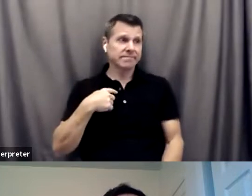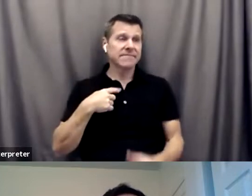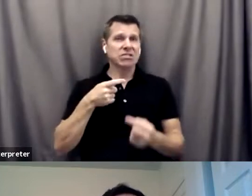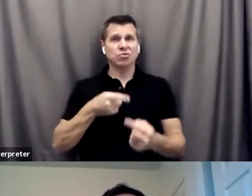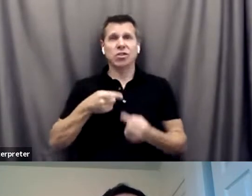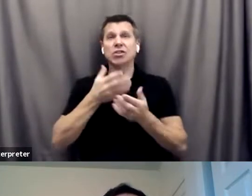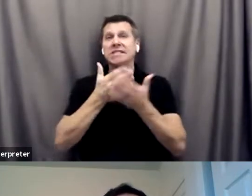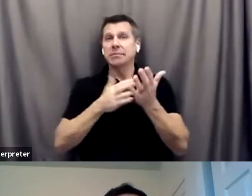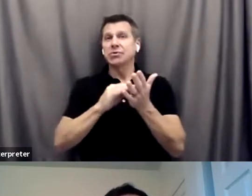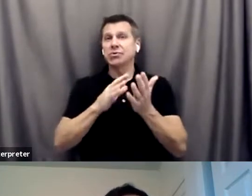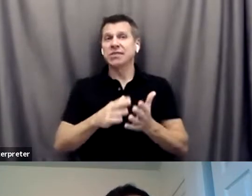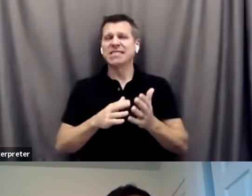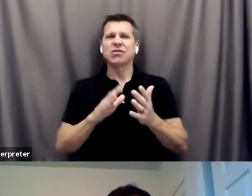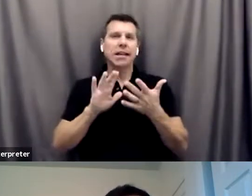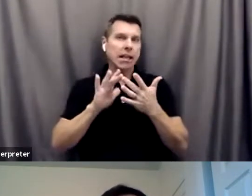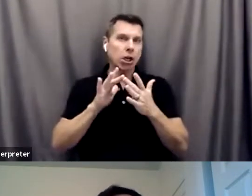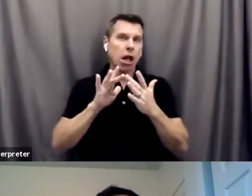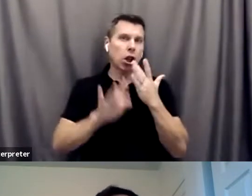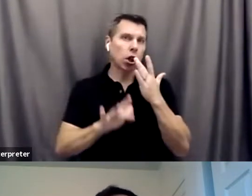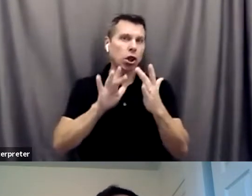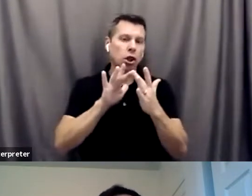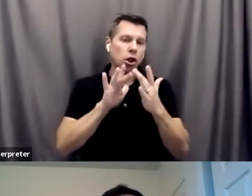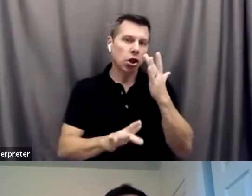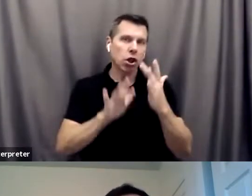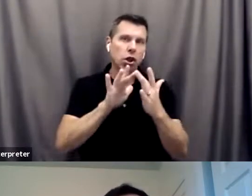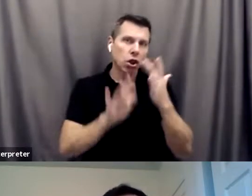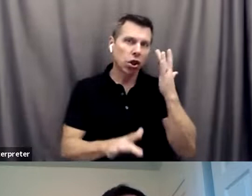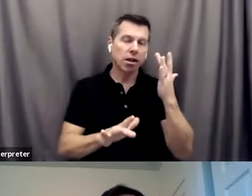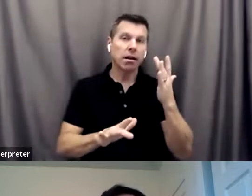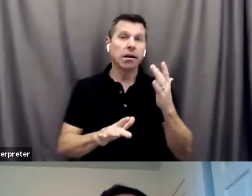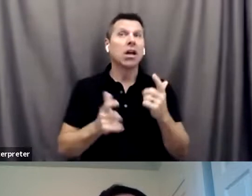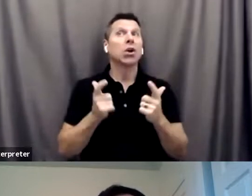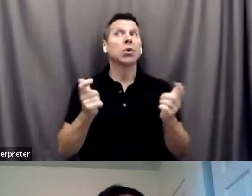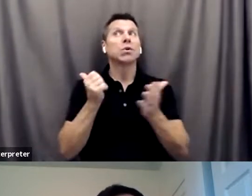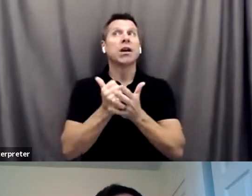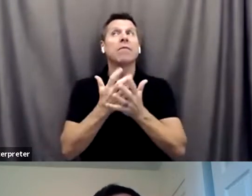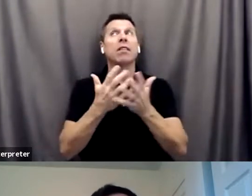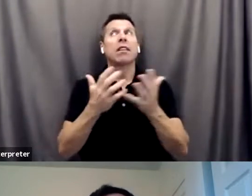first with with the internet and, and a huge help with some of the hotspots that we were able to get for some of our students. But